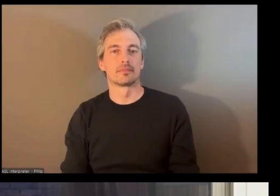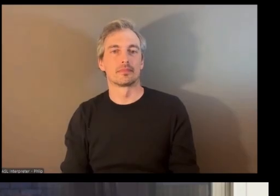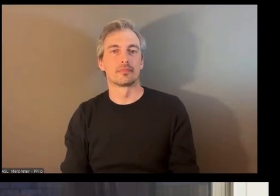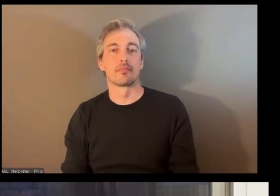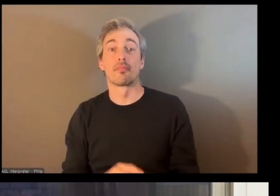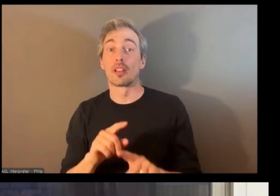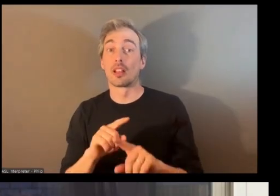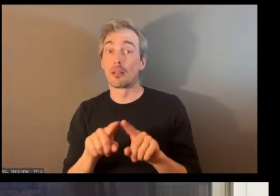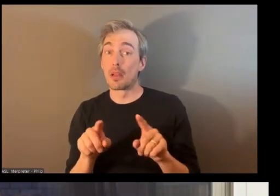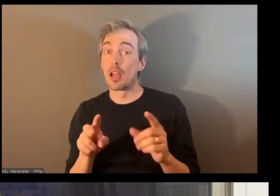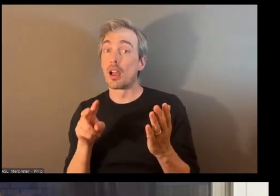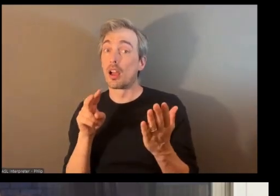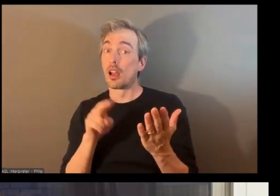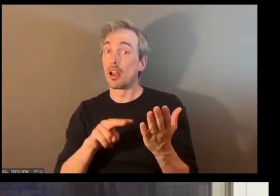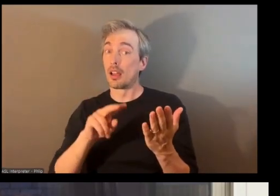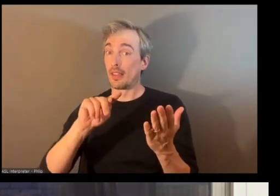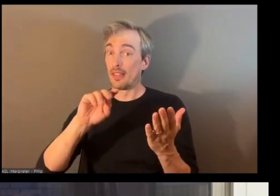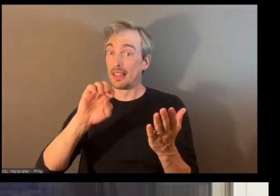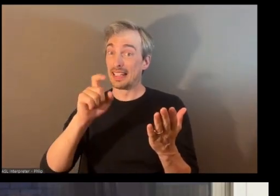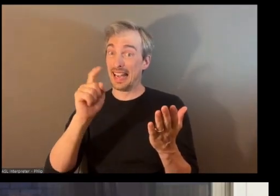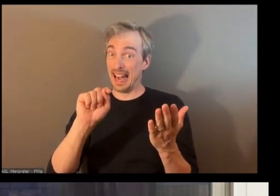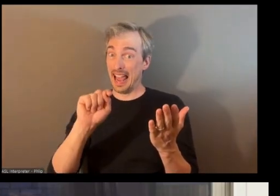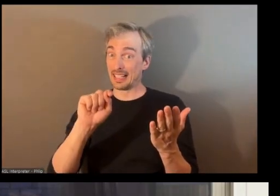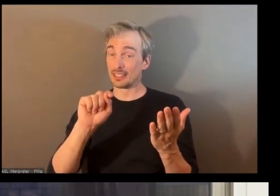Because it's black text on white background. So at least that's something.